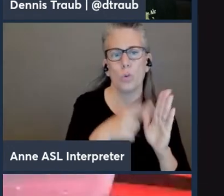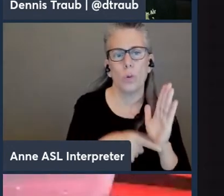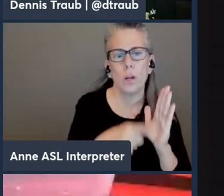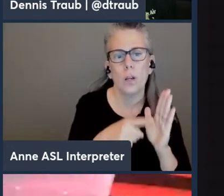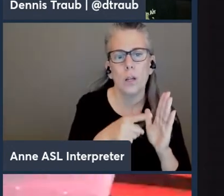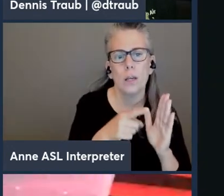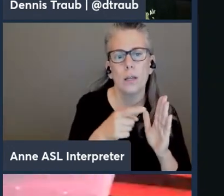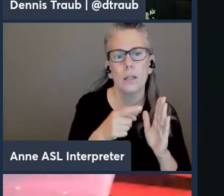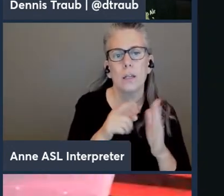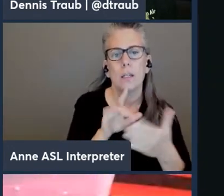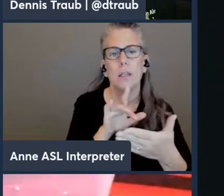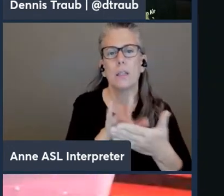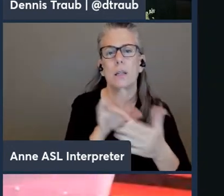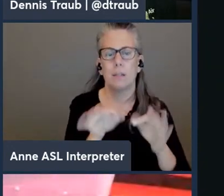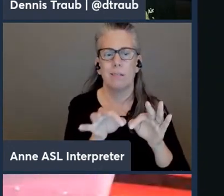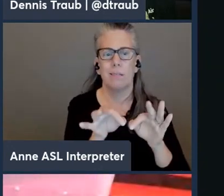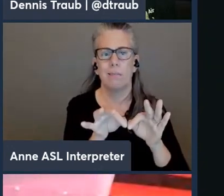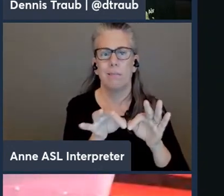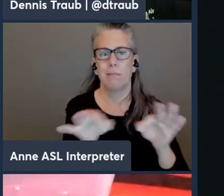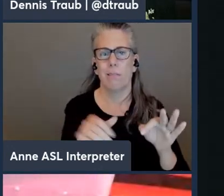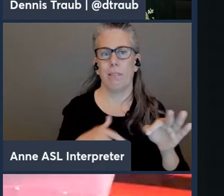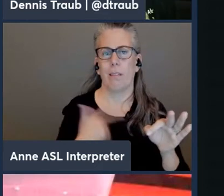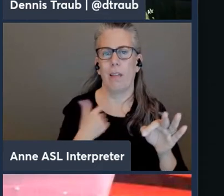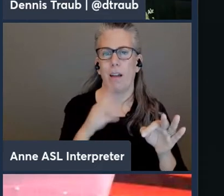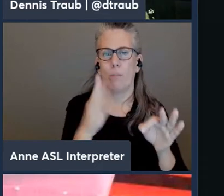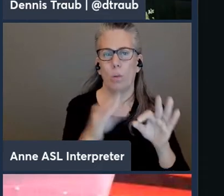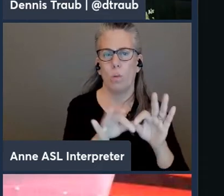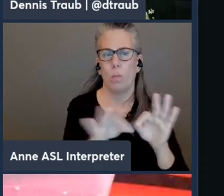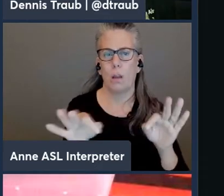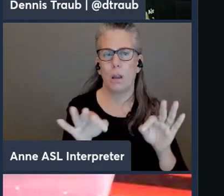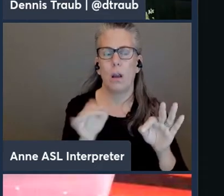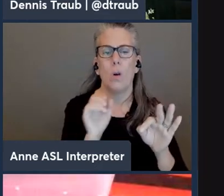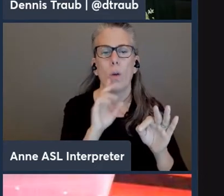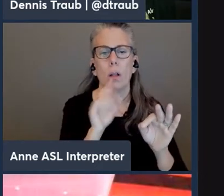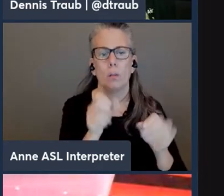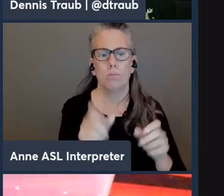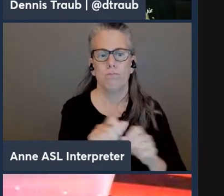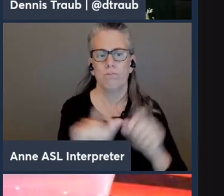this'll take me to GitHub and directly to that line.